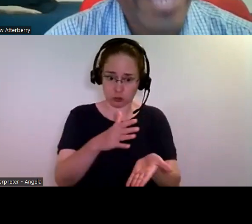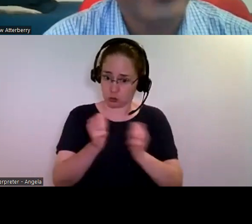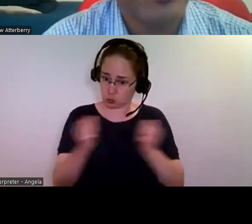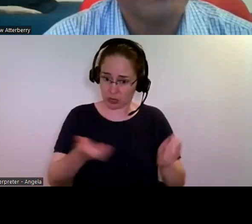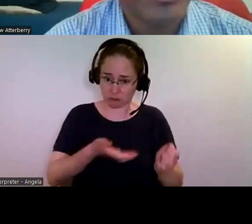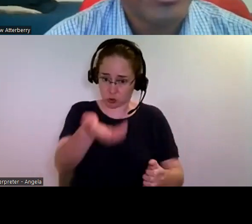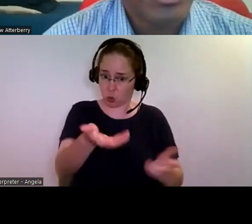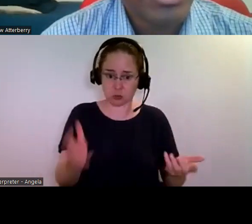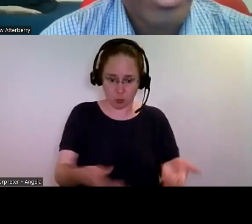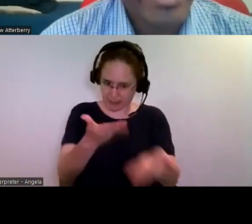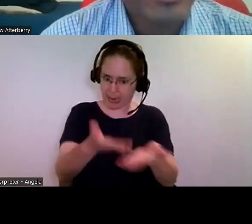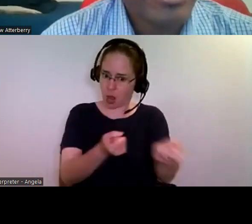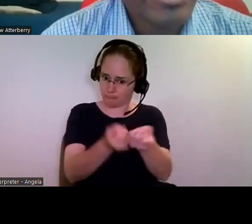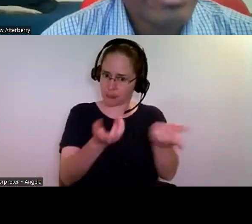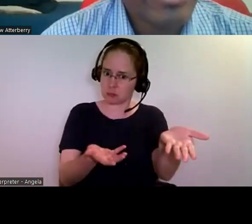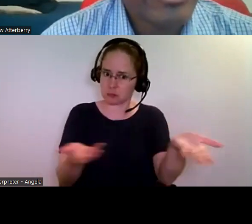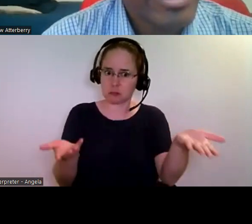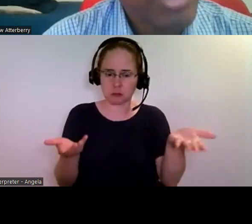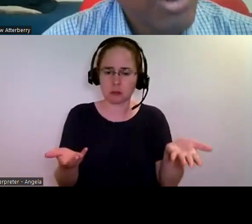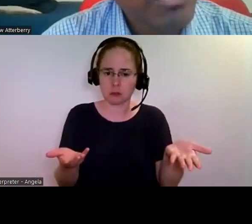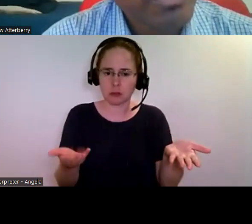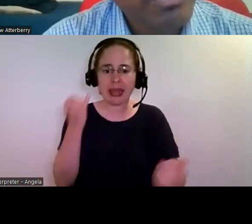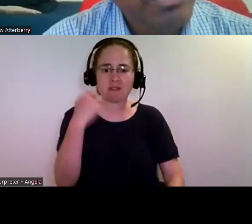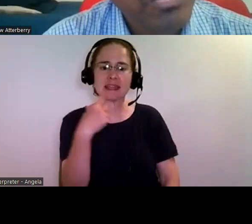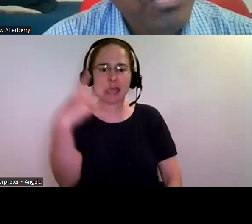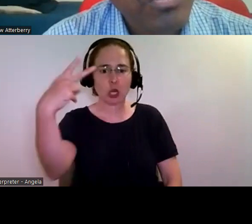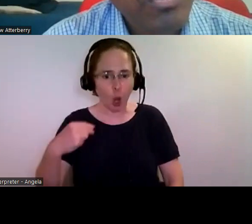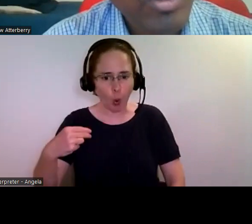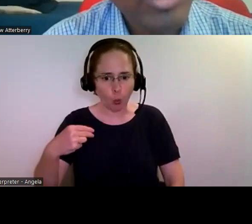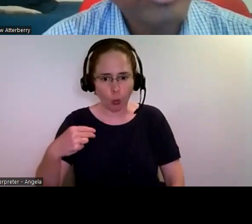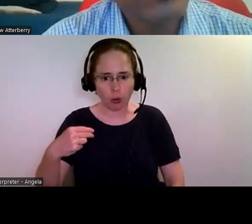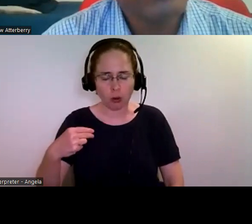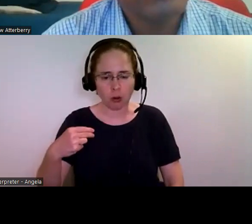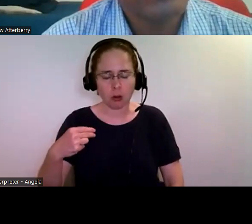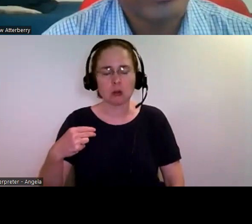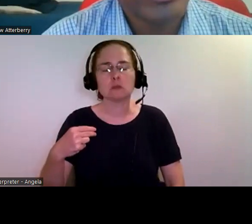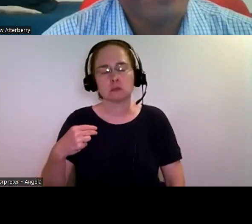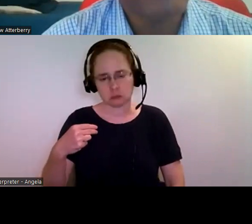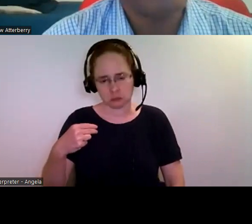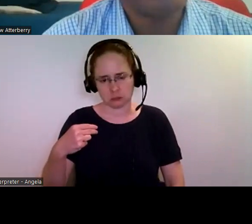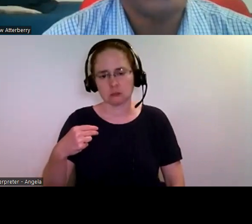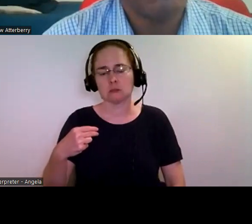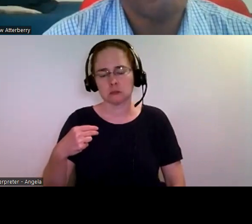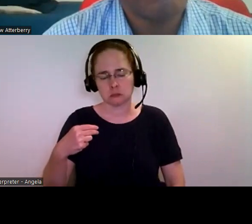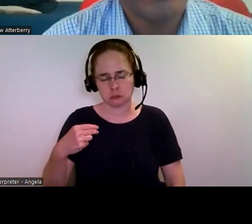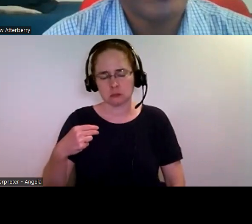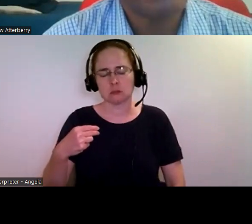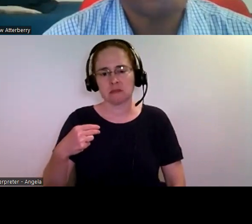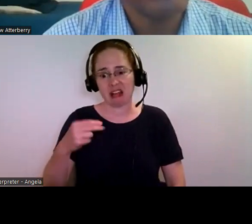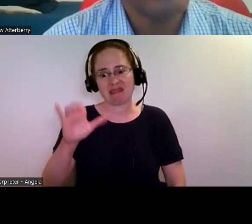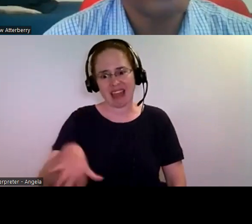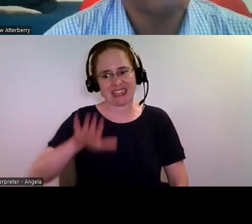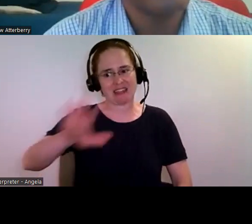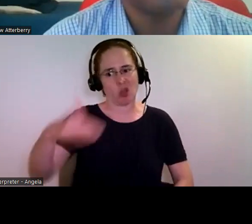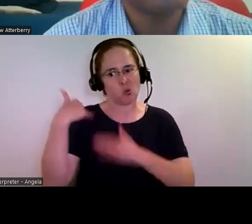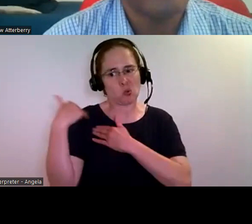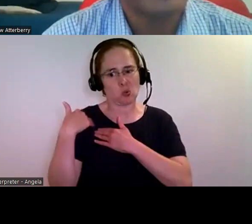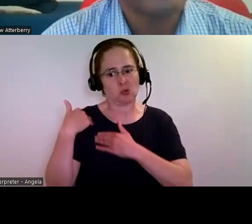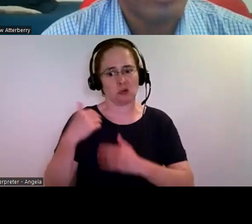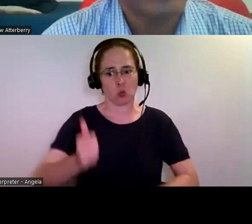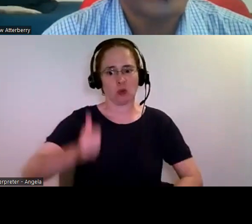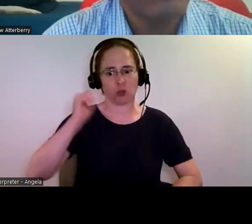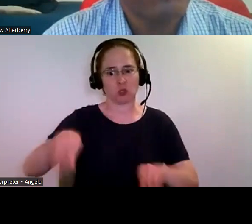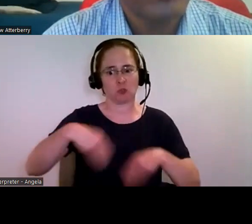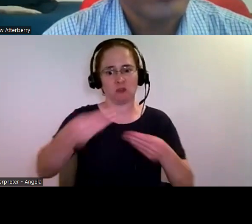back it up. And they say, no, then that's gonna be on them that refuse to provide accommodation